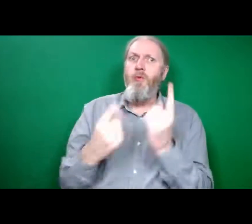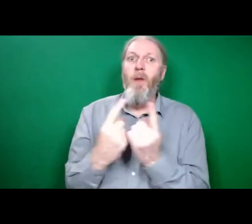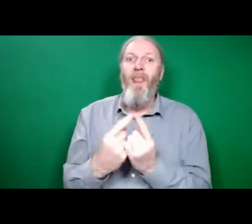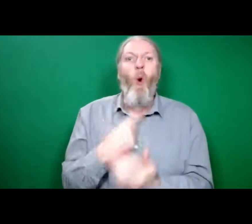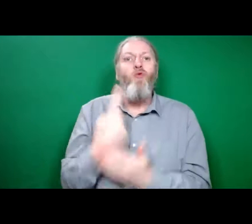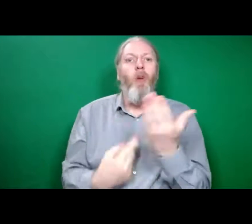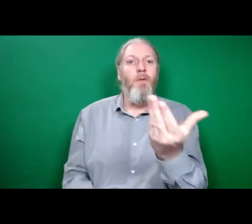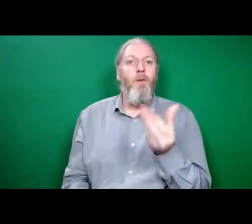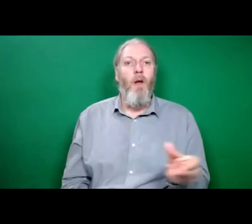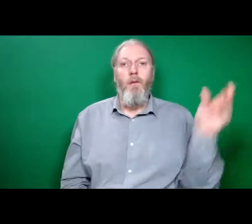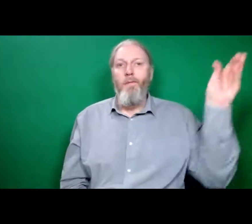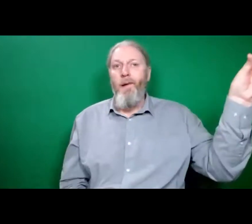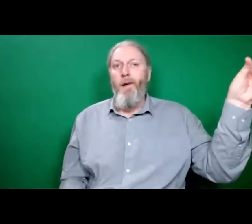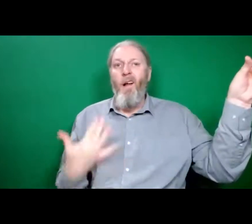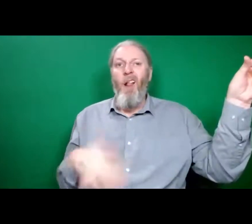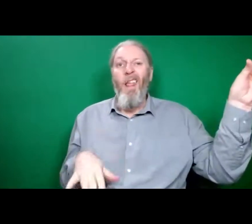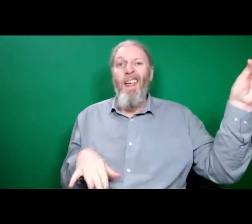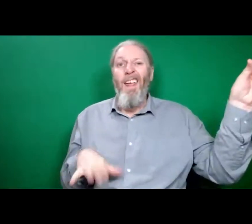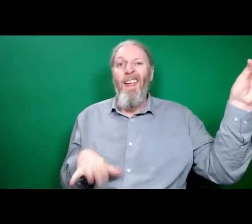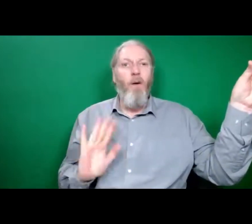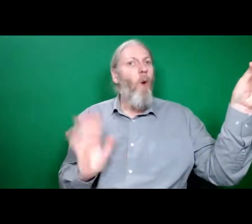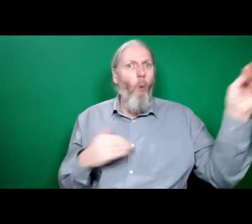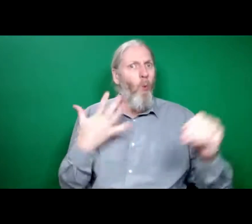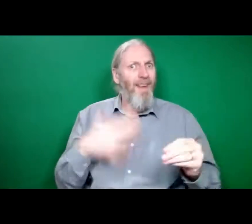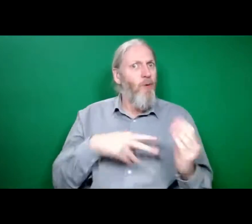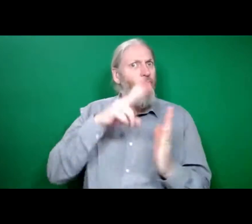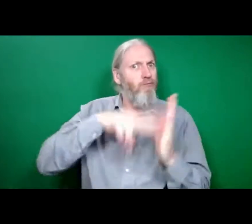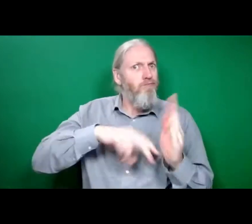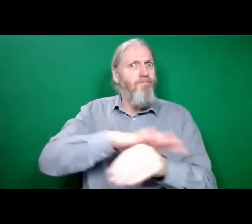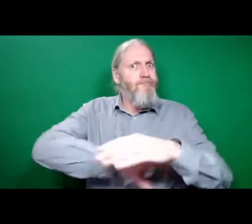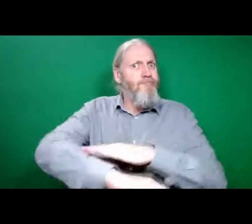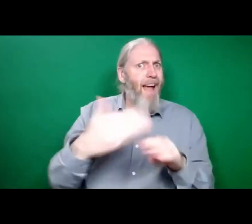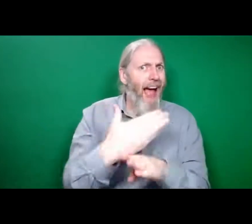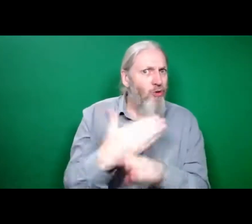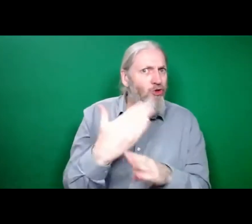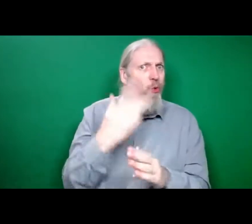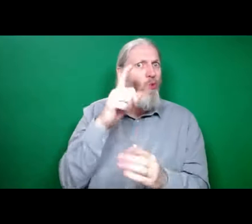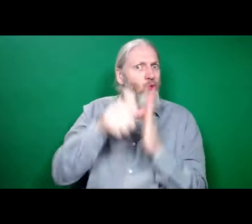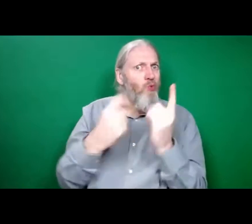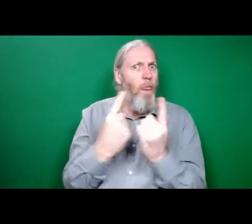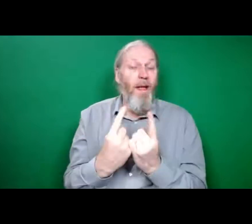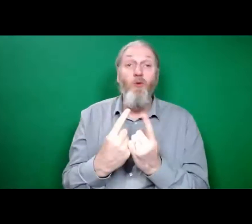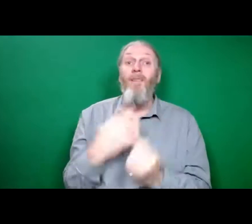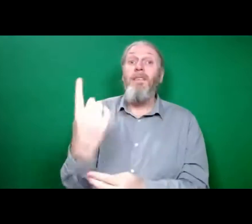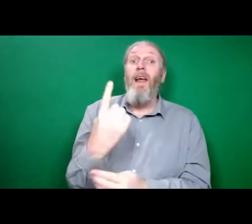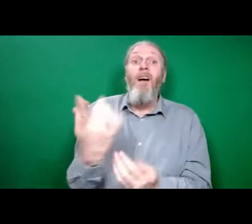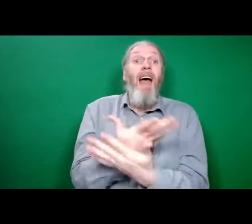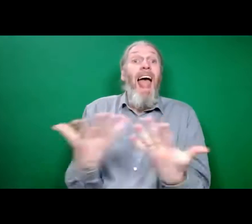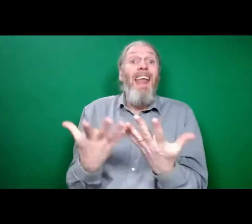run, it's going to be recorded and it is an open and public meeting. We're going to ensure that the video